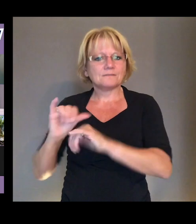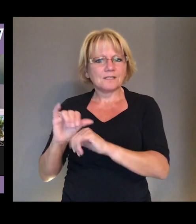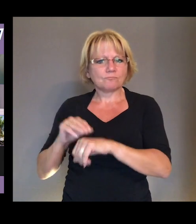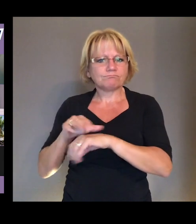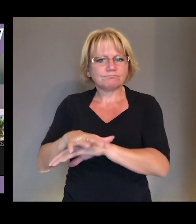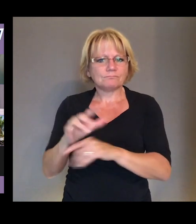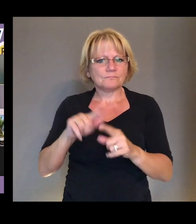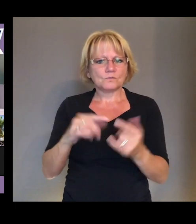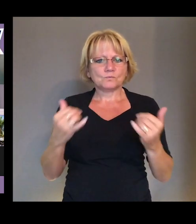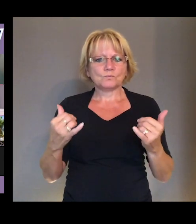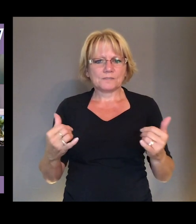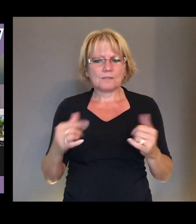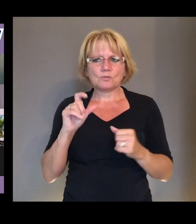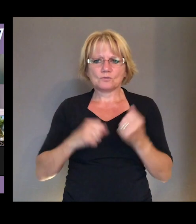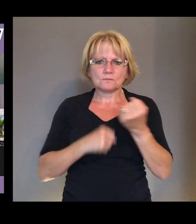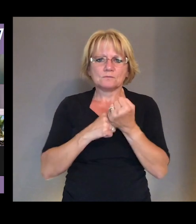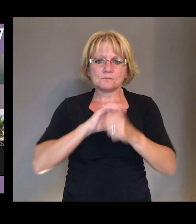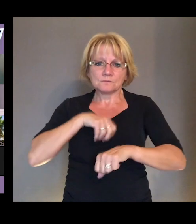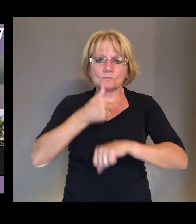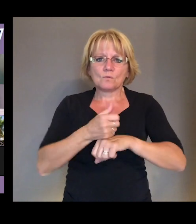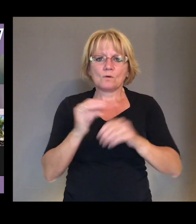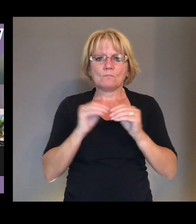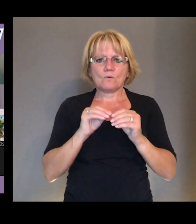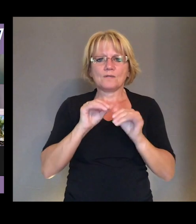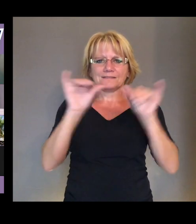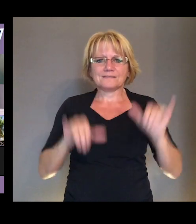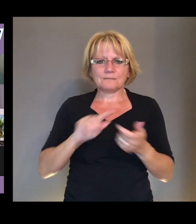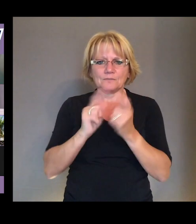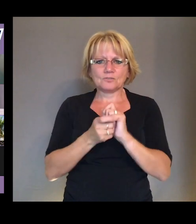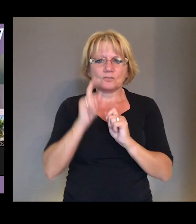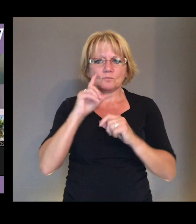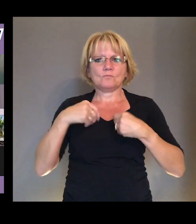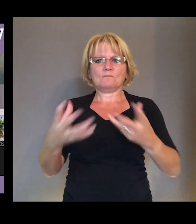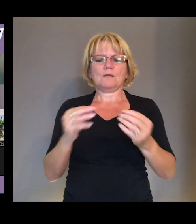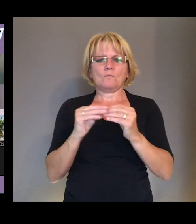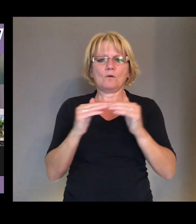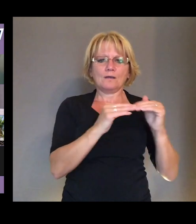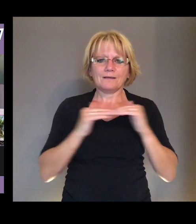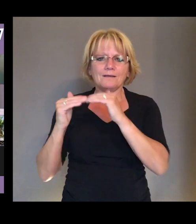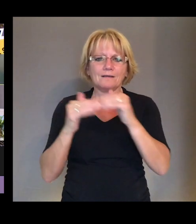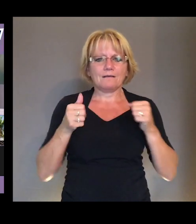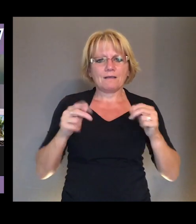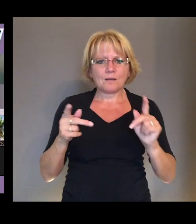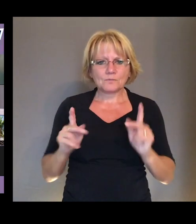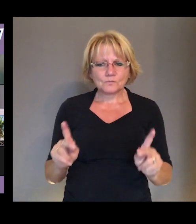As a result, we should support systemic changes that create more equal opportunities for everyone, increasing public school funding